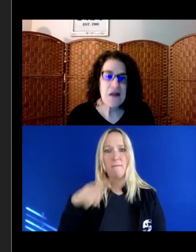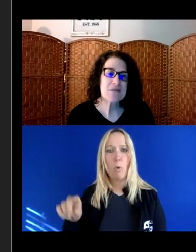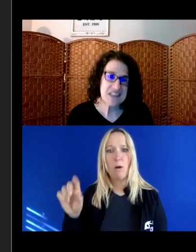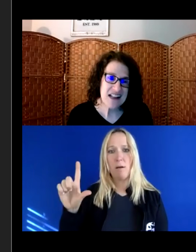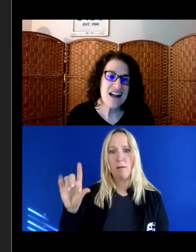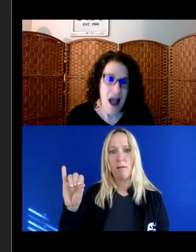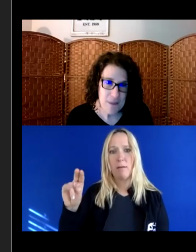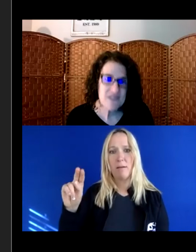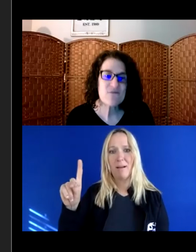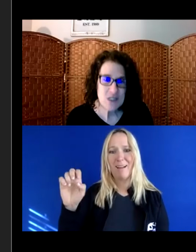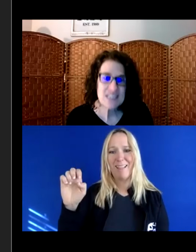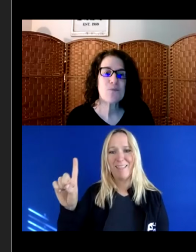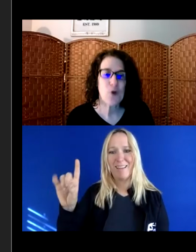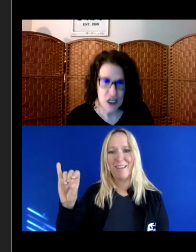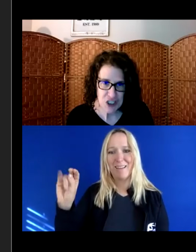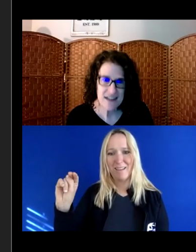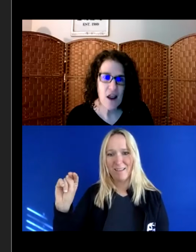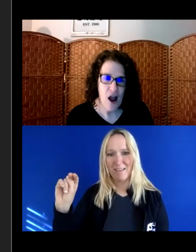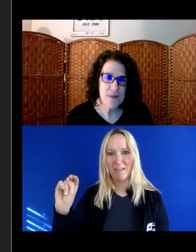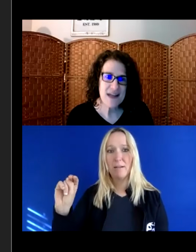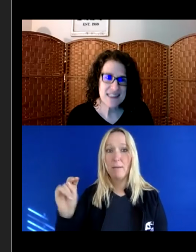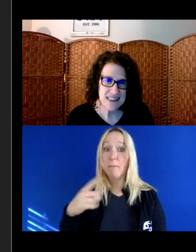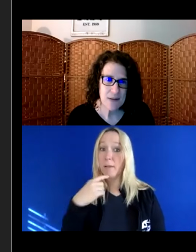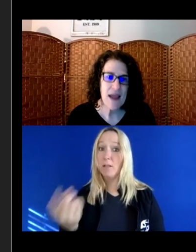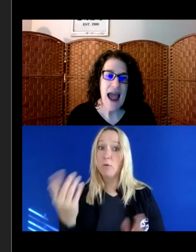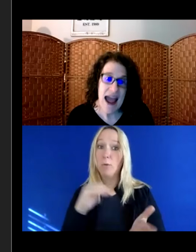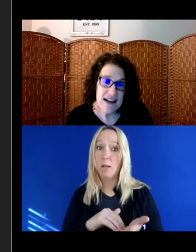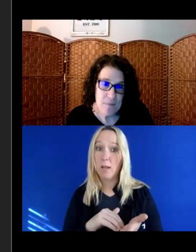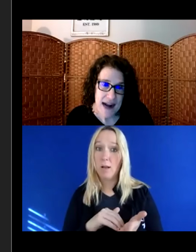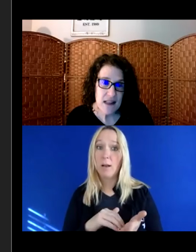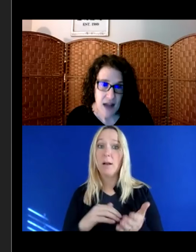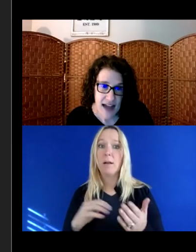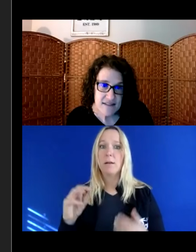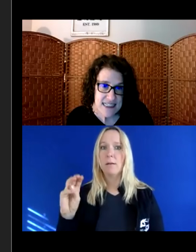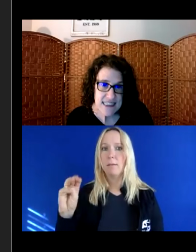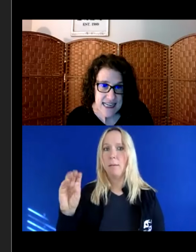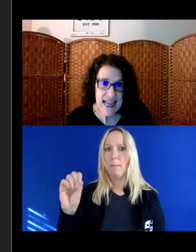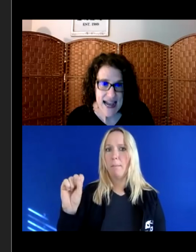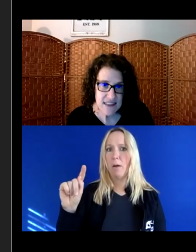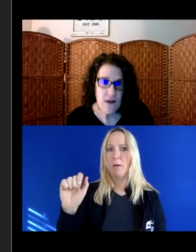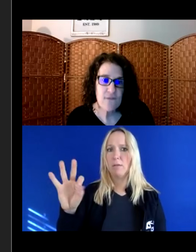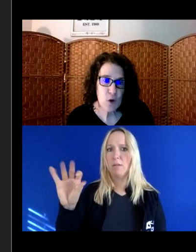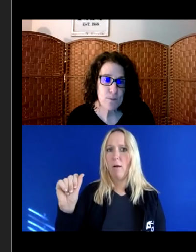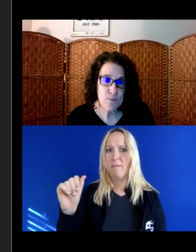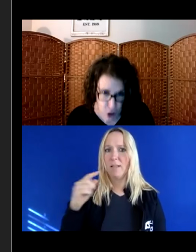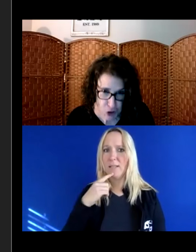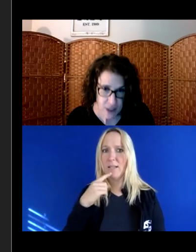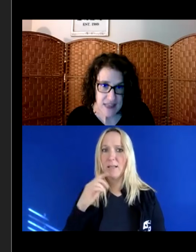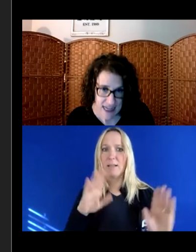Mozilla Common Voices project on my system. I have made a live TTS for Persian language.